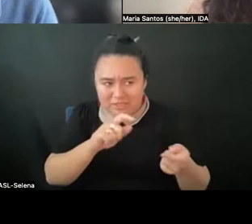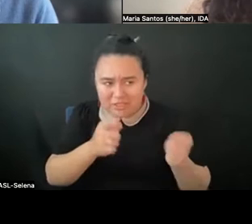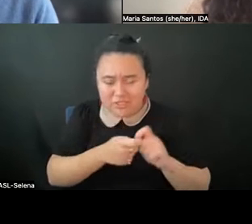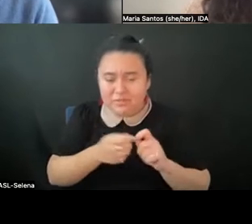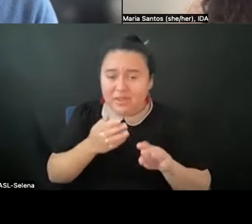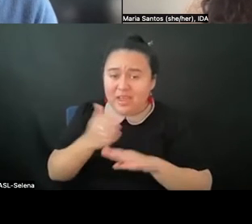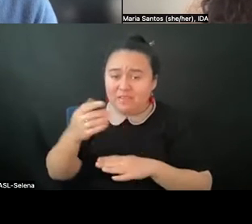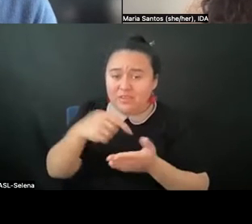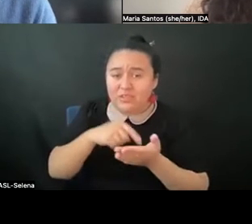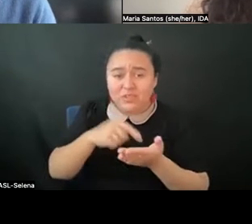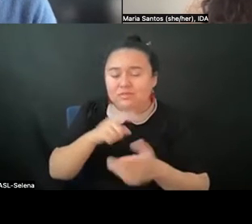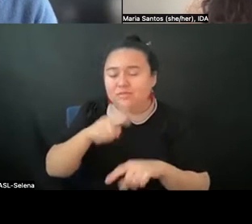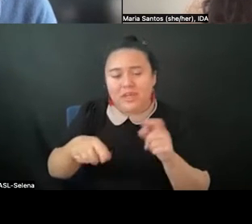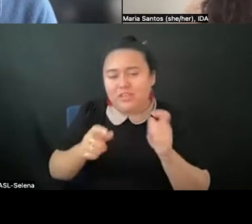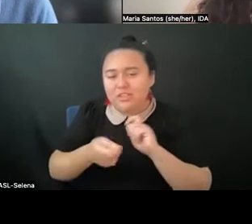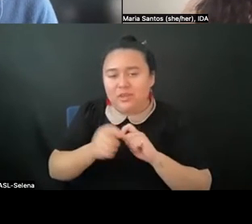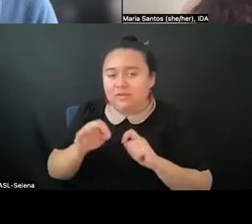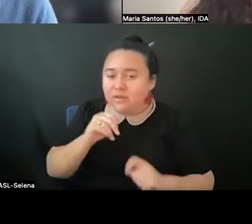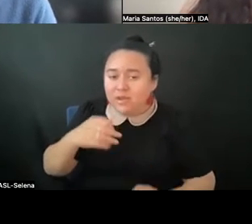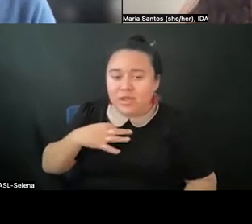If you are not eligible, it won't go through, unfortunately.